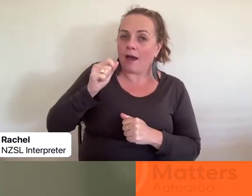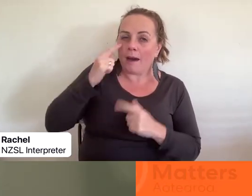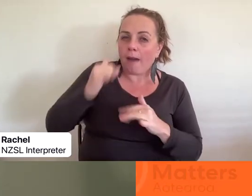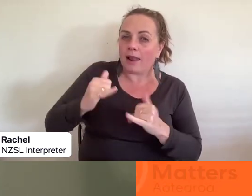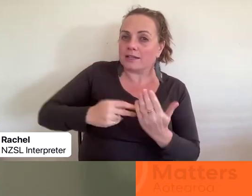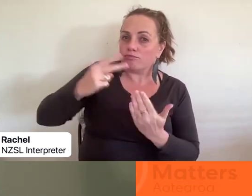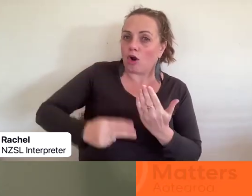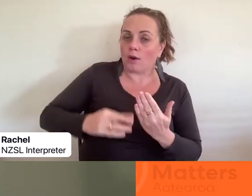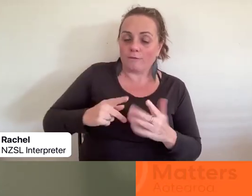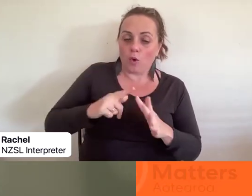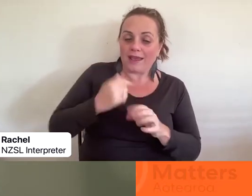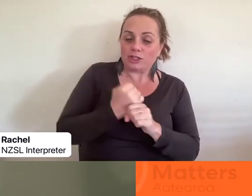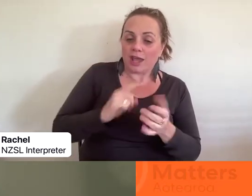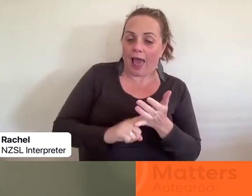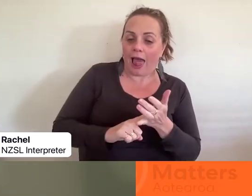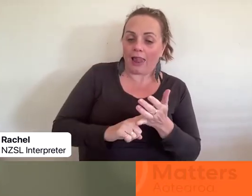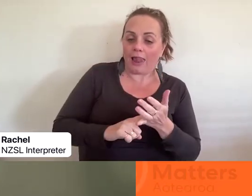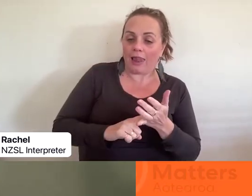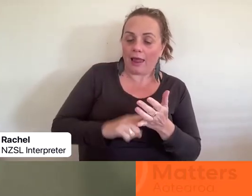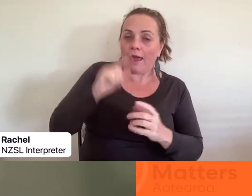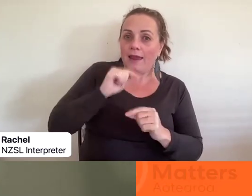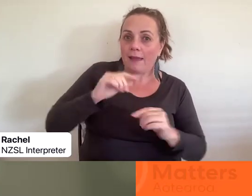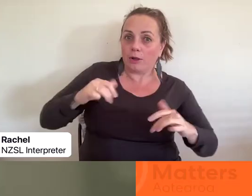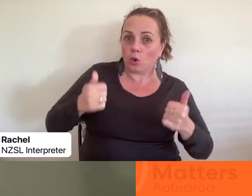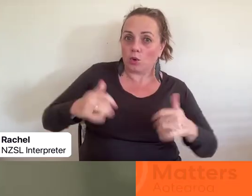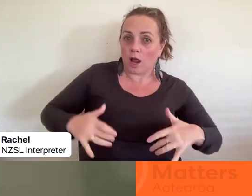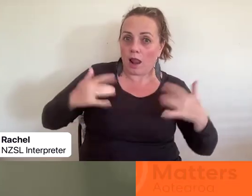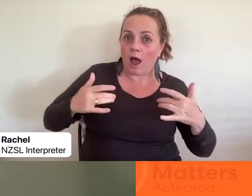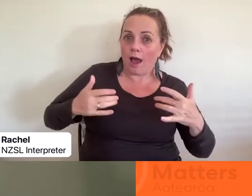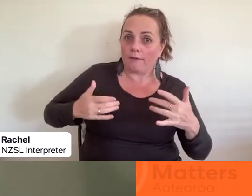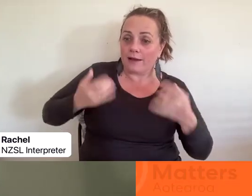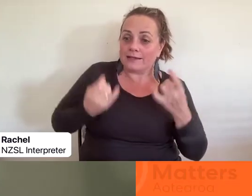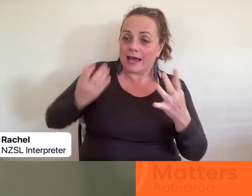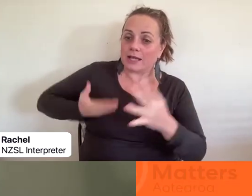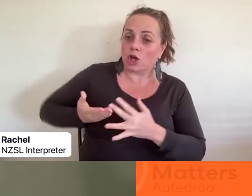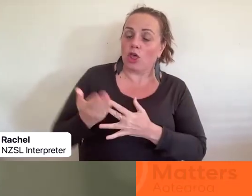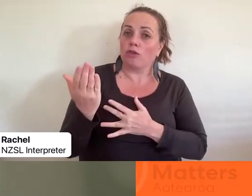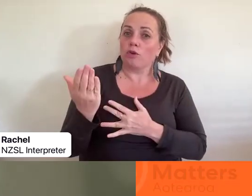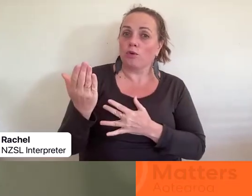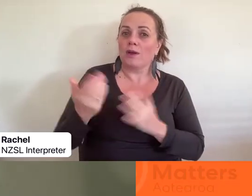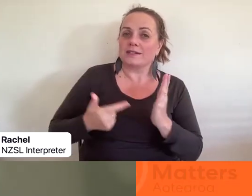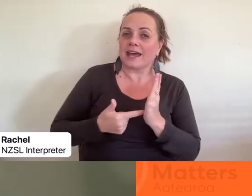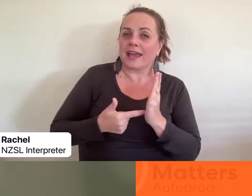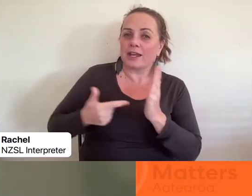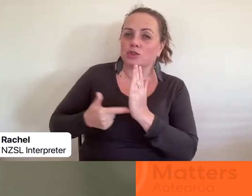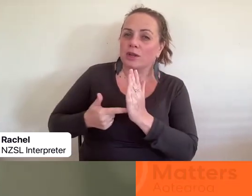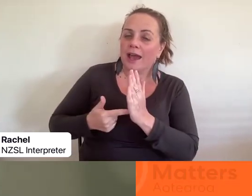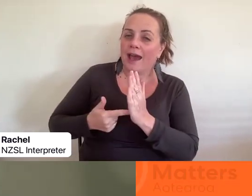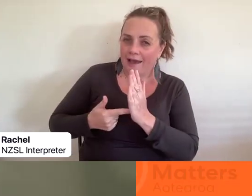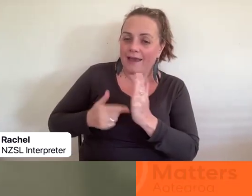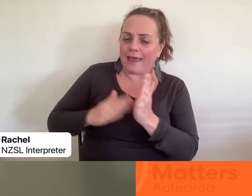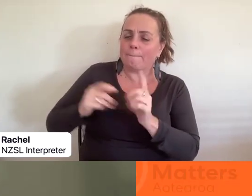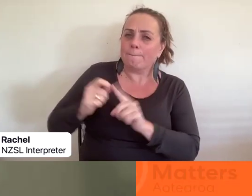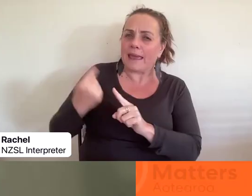started under National through the late Honourable Tariana Turia. So it's not one side against the